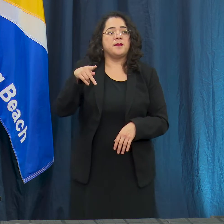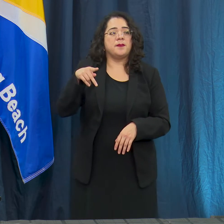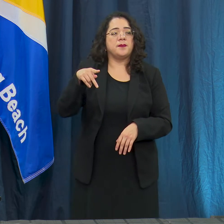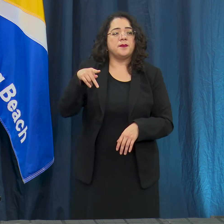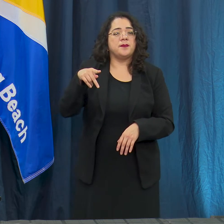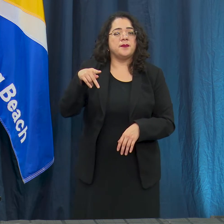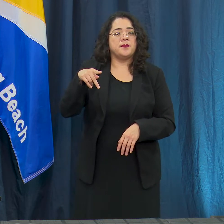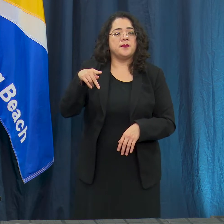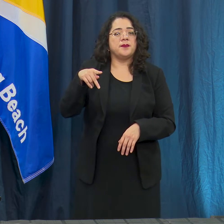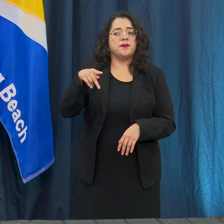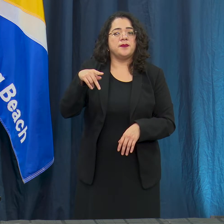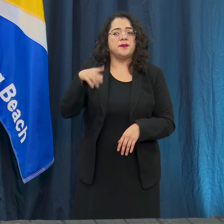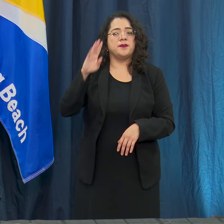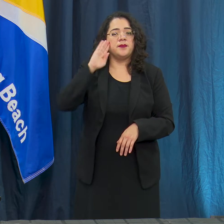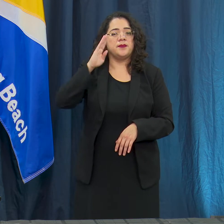(Technical difficulties)